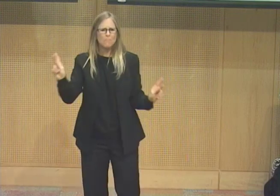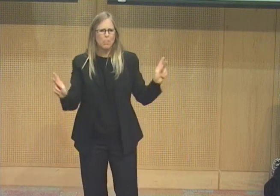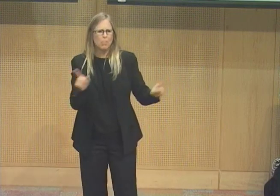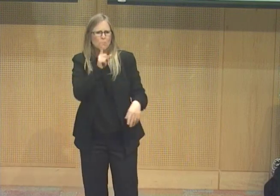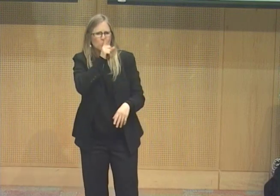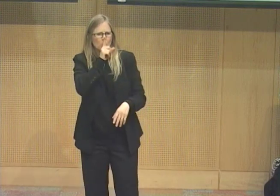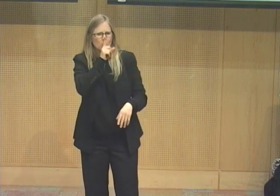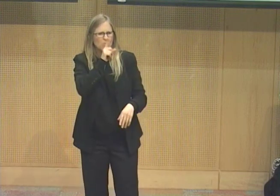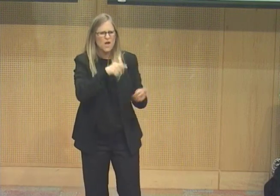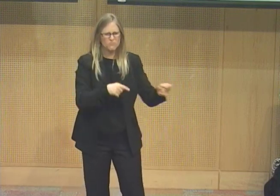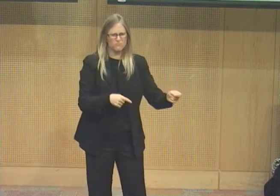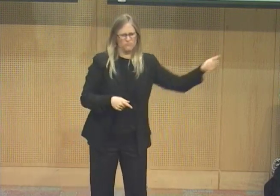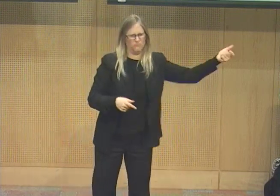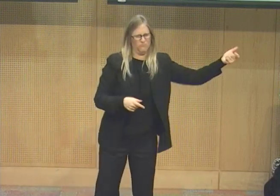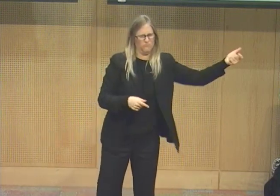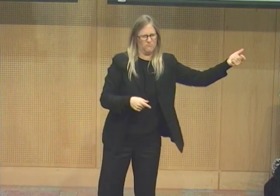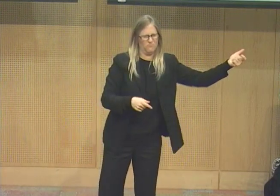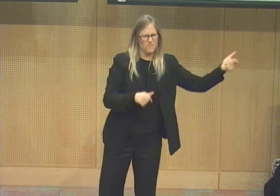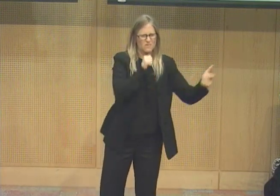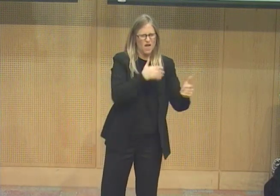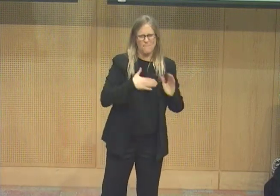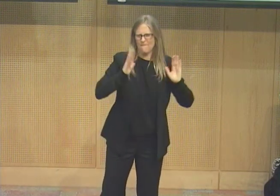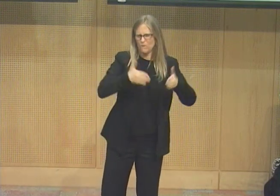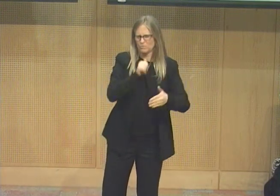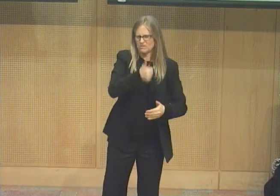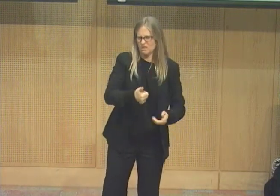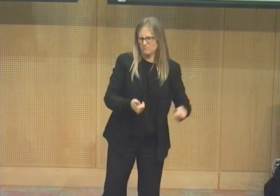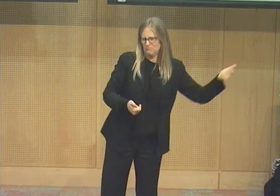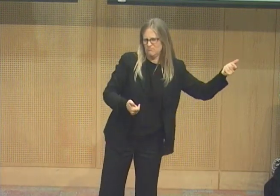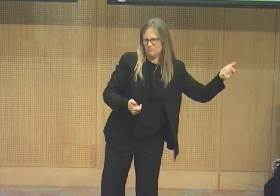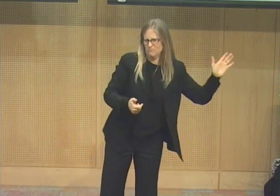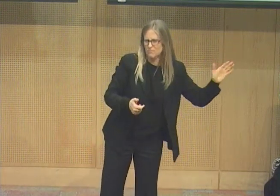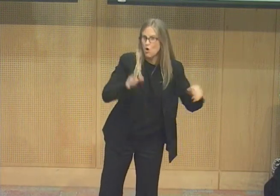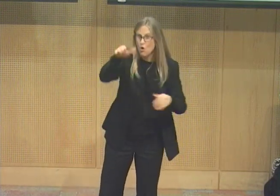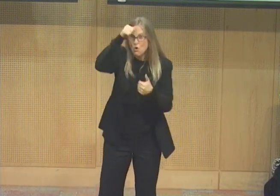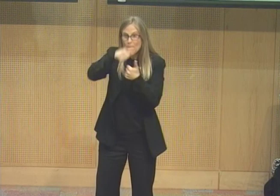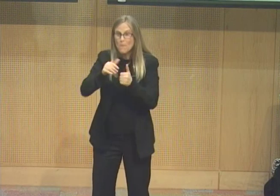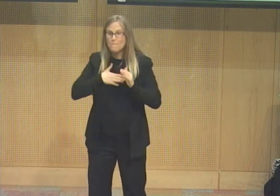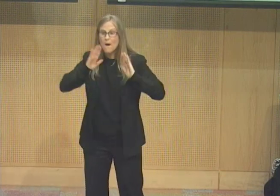They were, therefore, taken out of the body of my research.